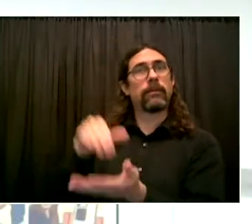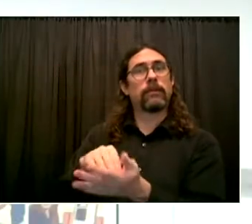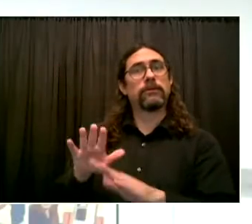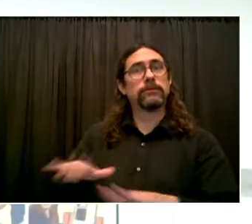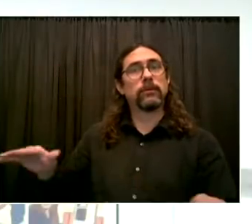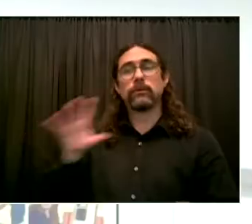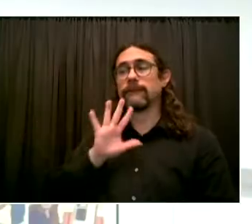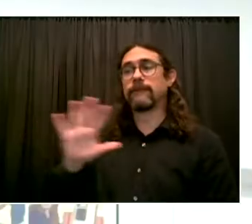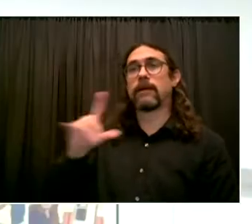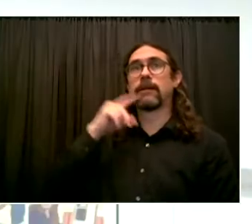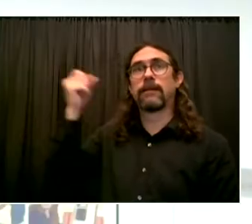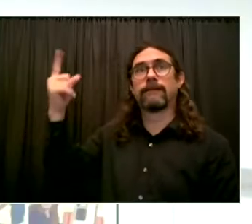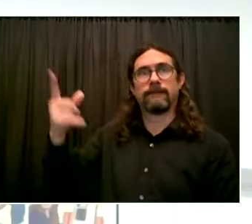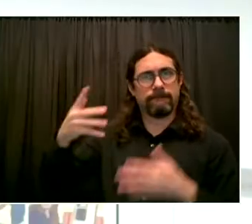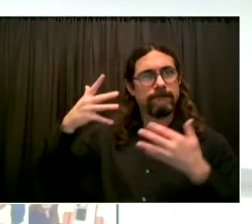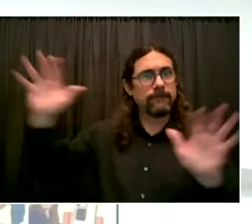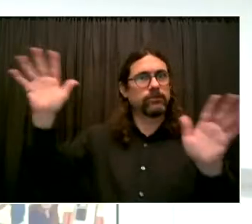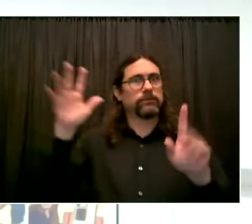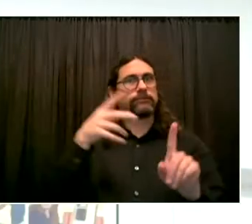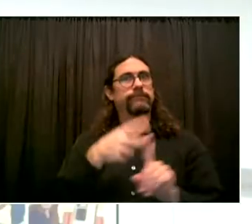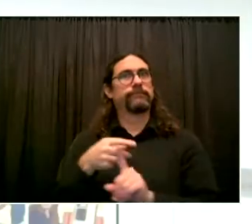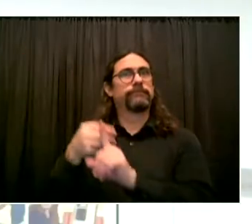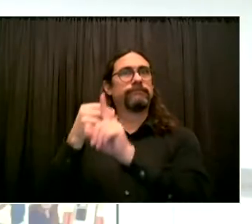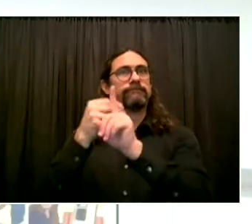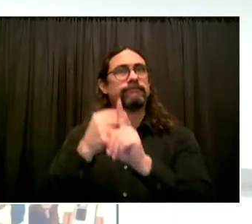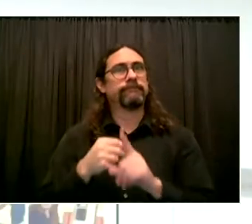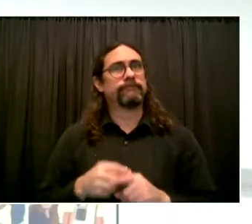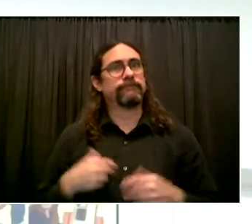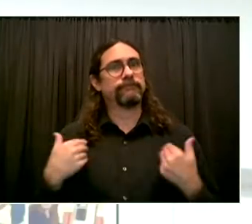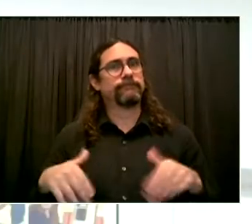130,000 KDSI SINCE 5 TO 11- YEAR-OLD BECAME